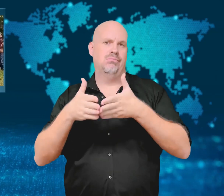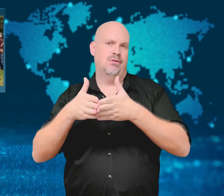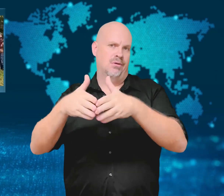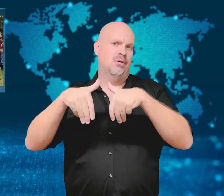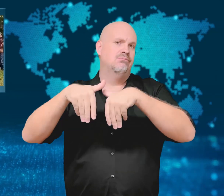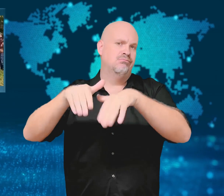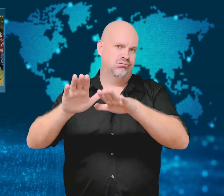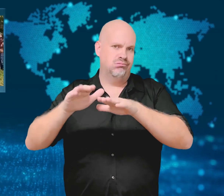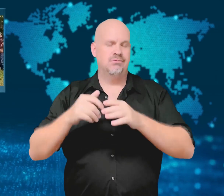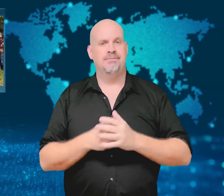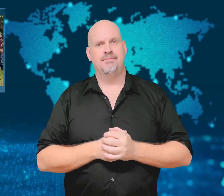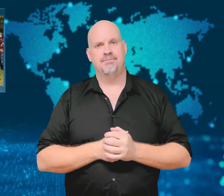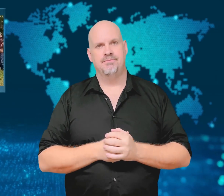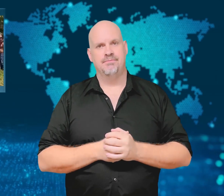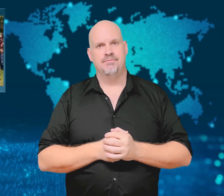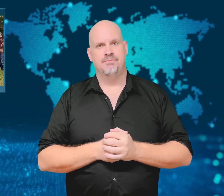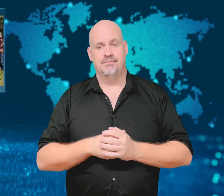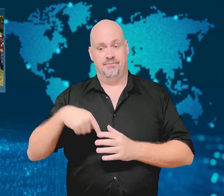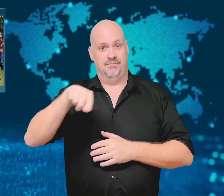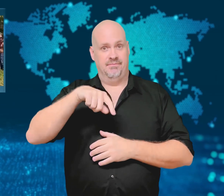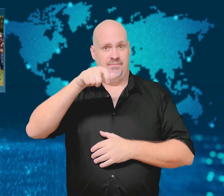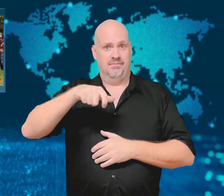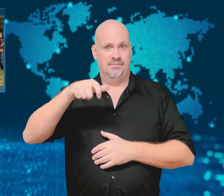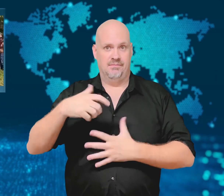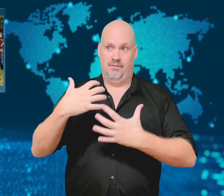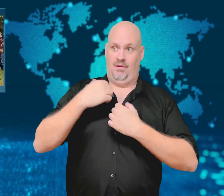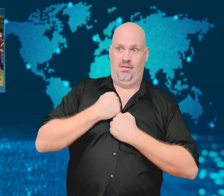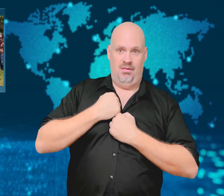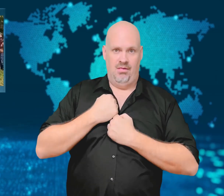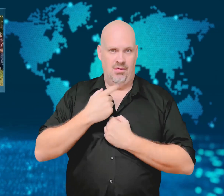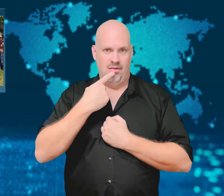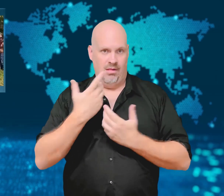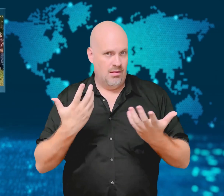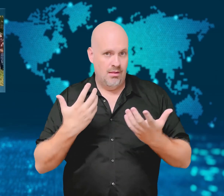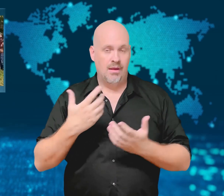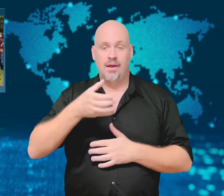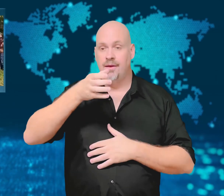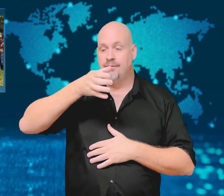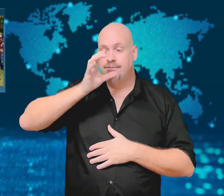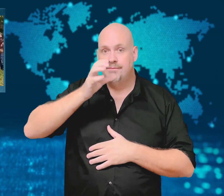a different boat because the one they had been